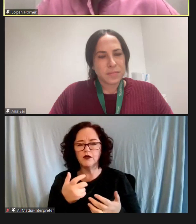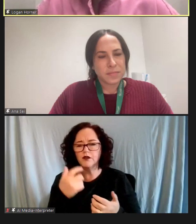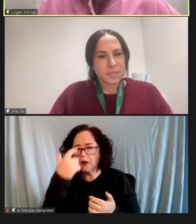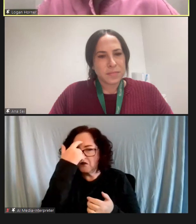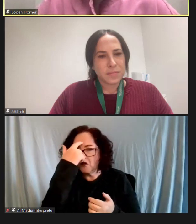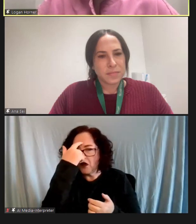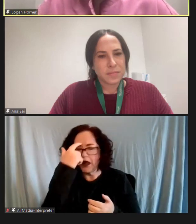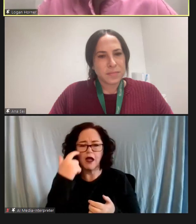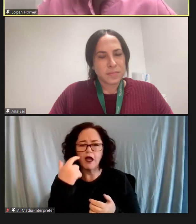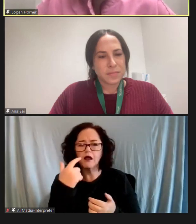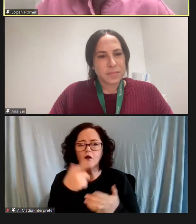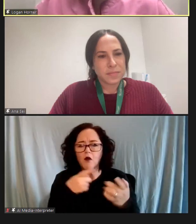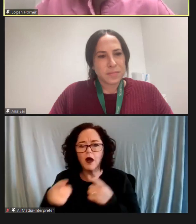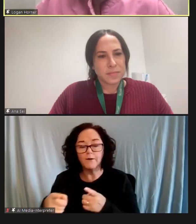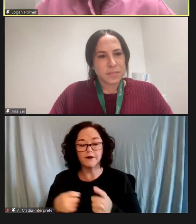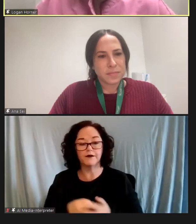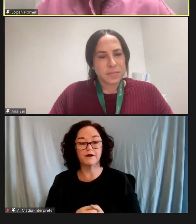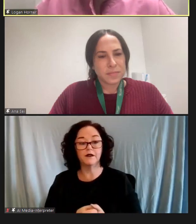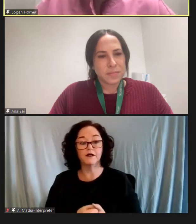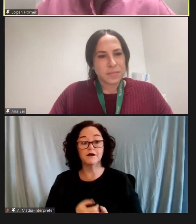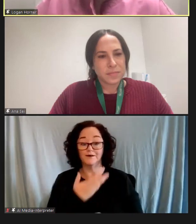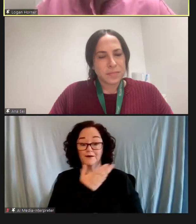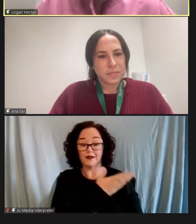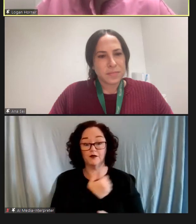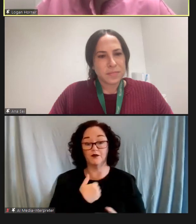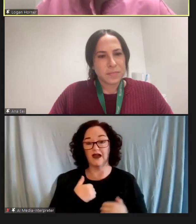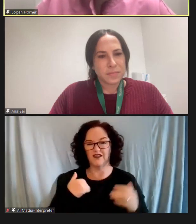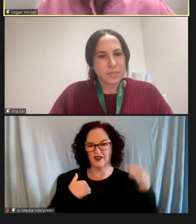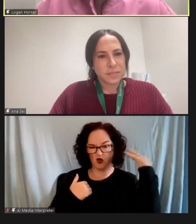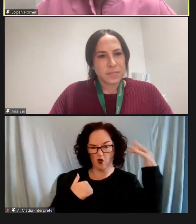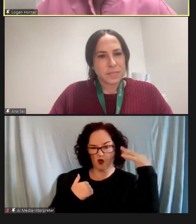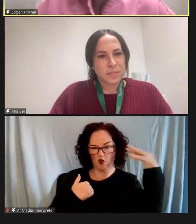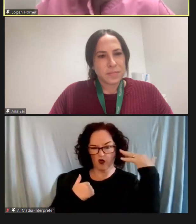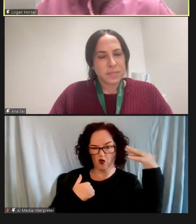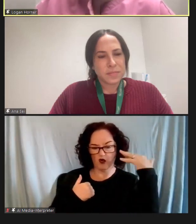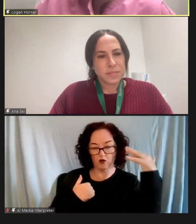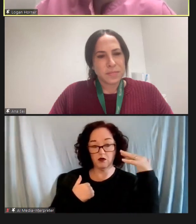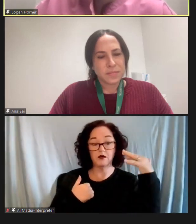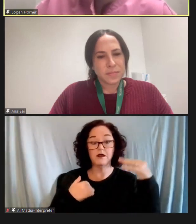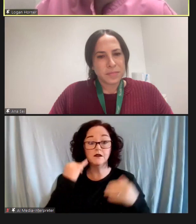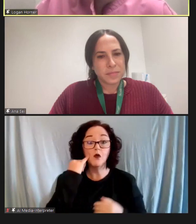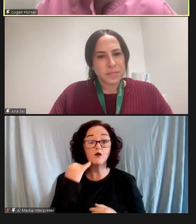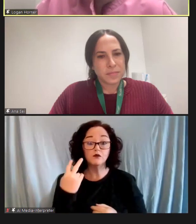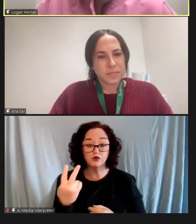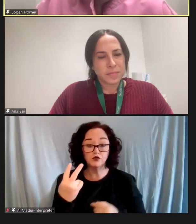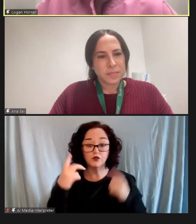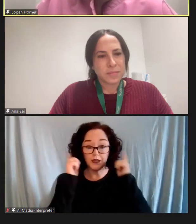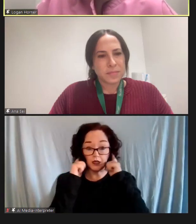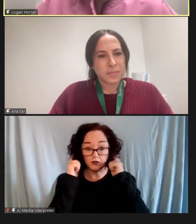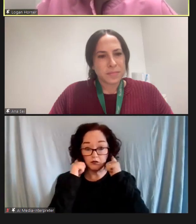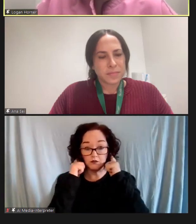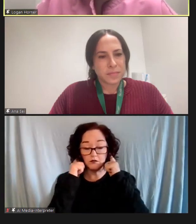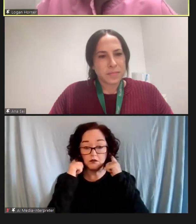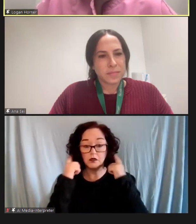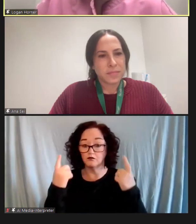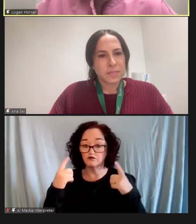have the noise noise when you have two